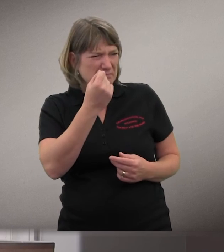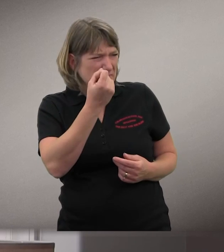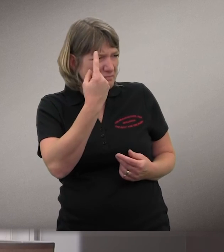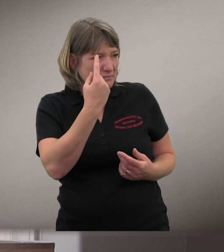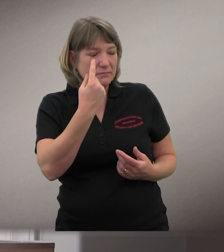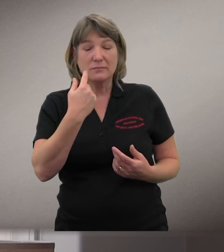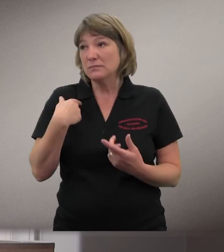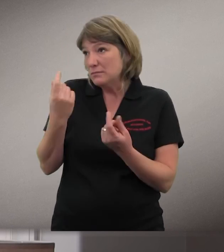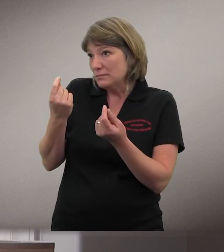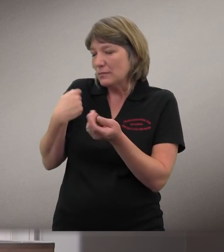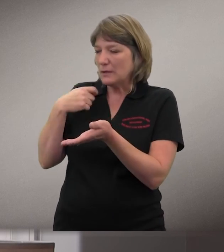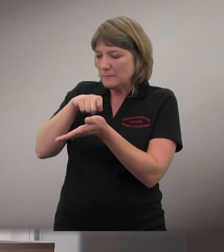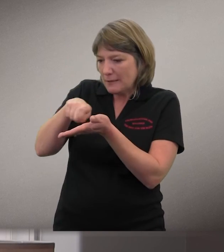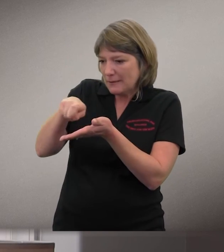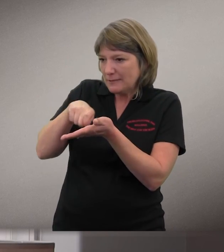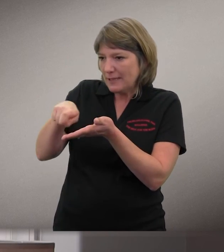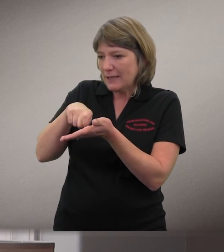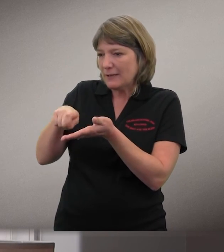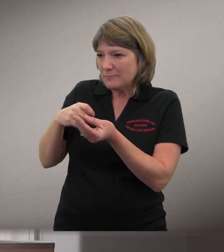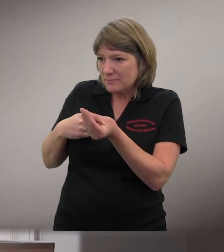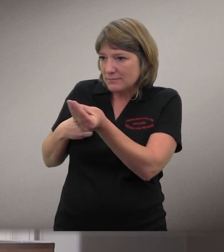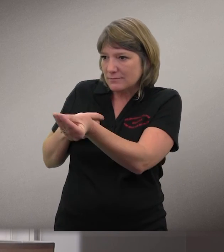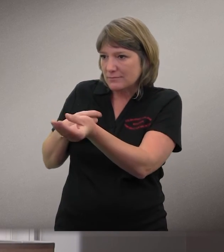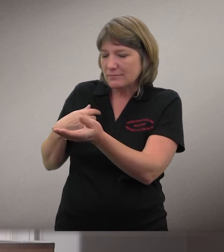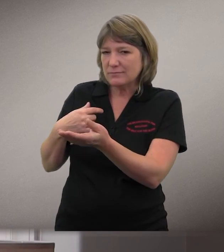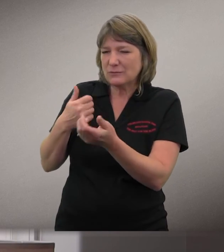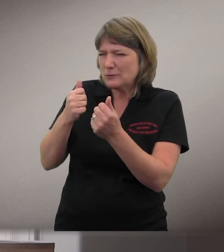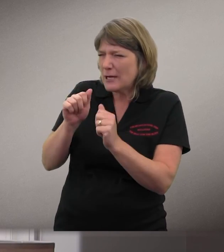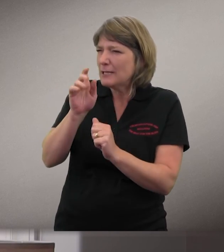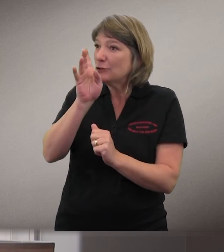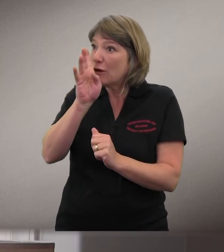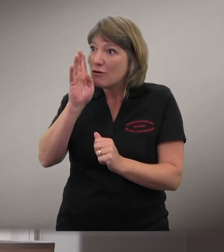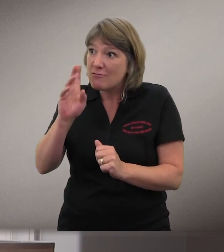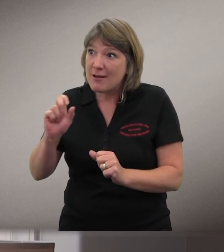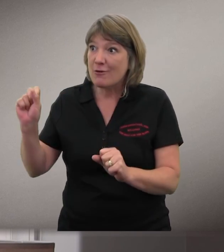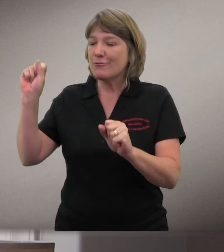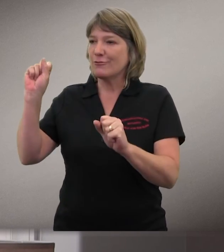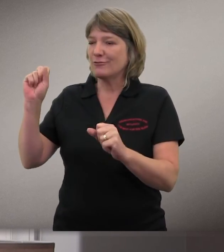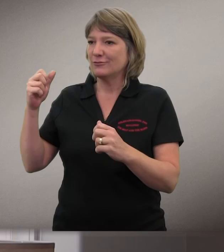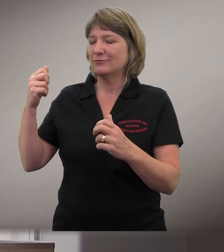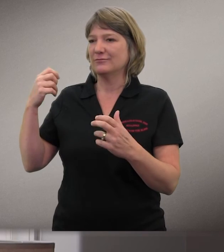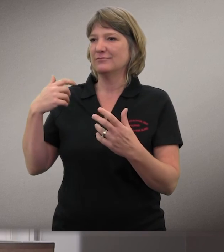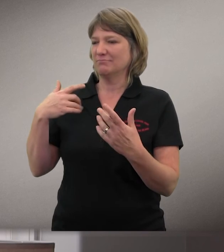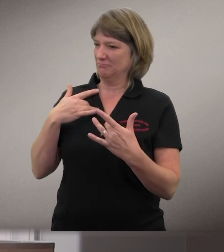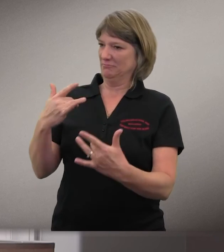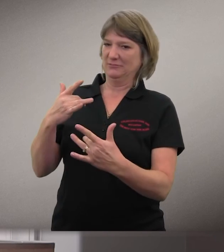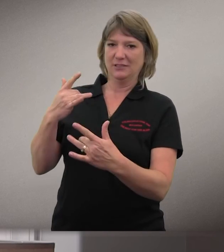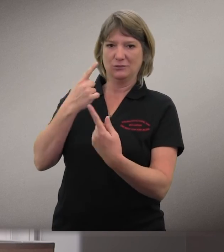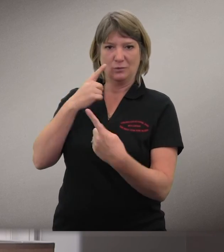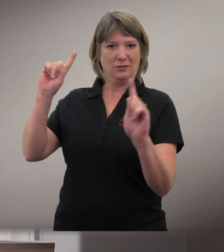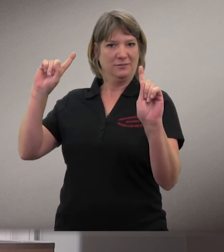but I can either write things down or try to talk louder. It tends to work.